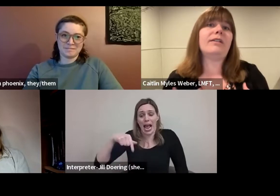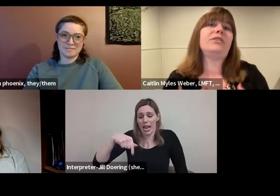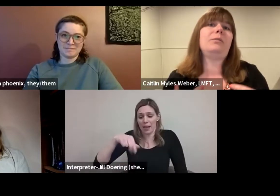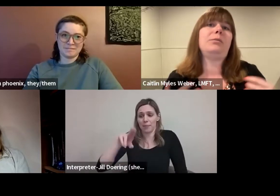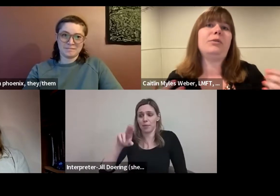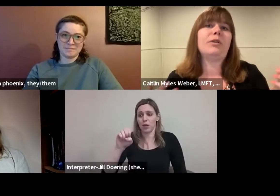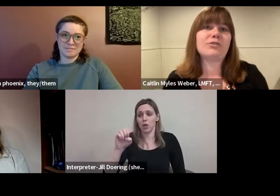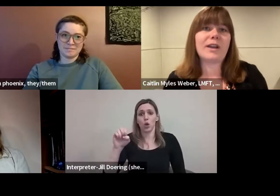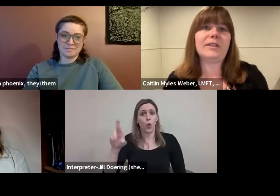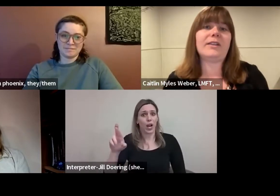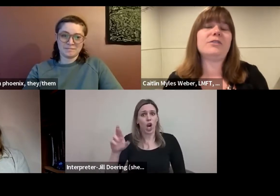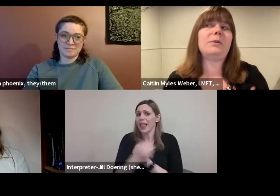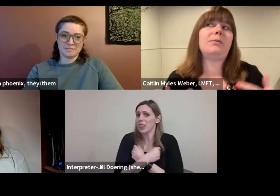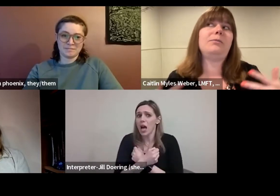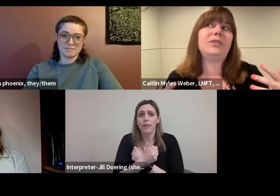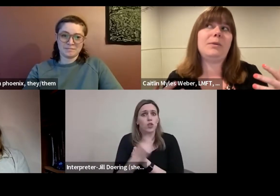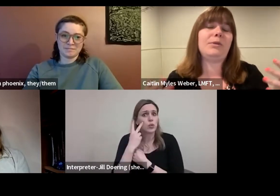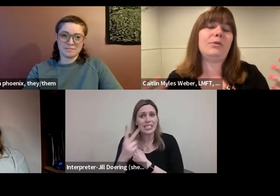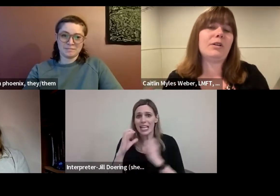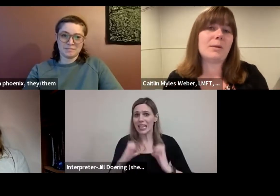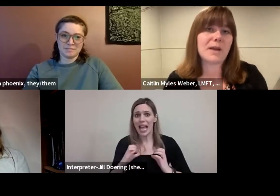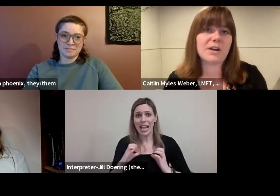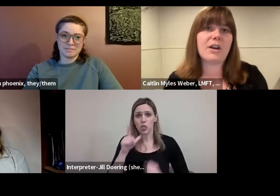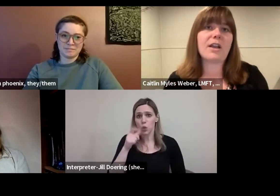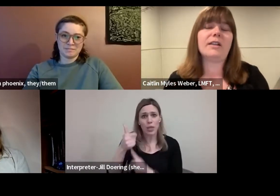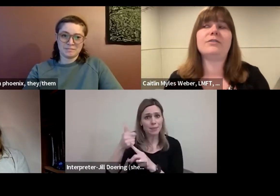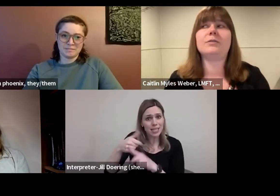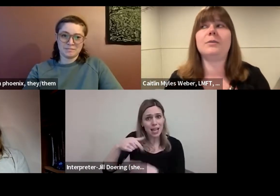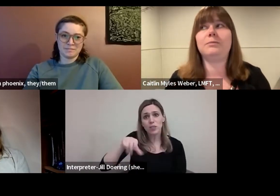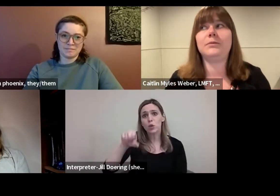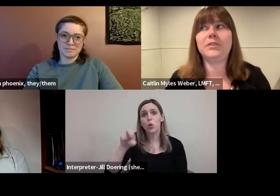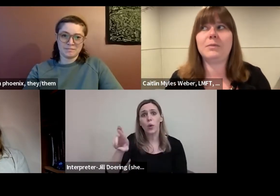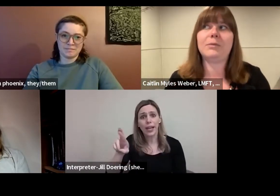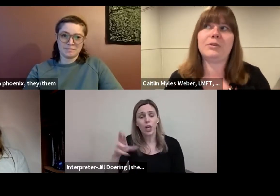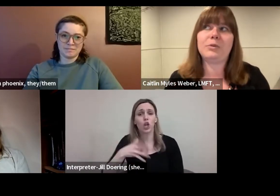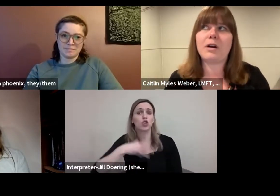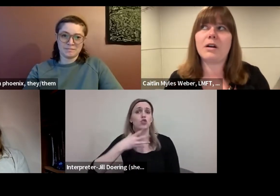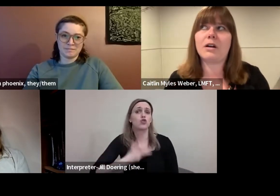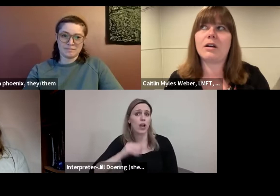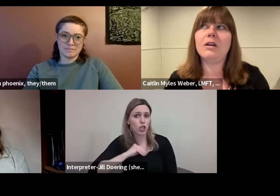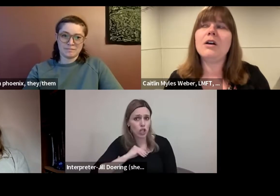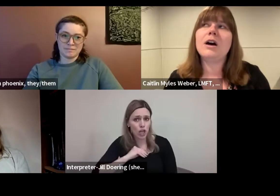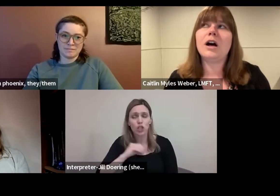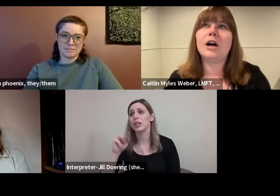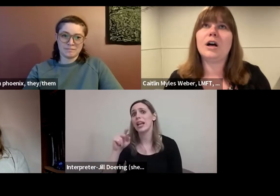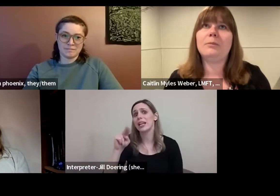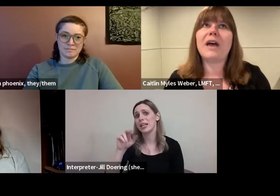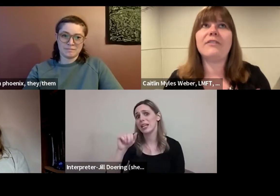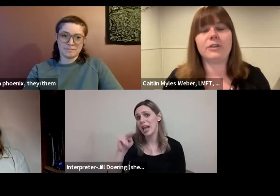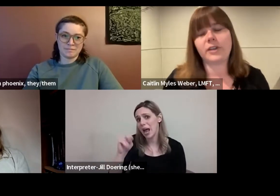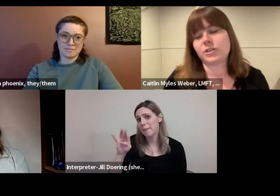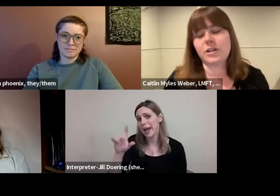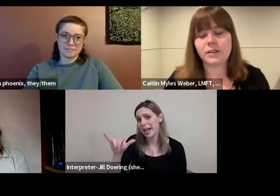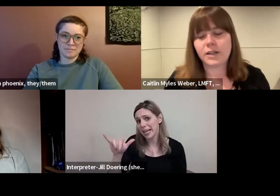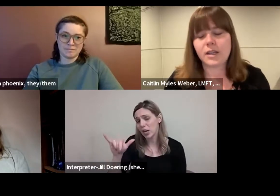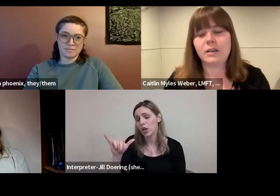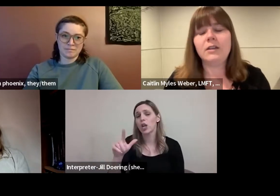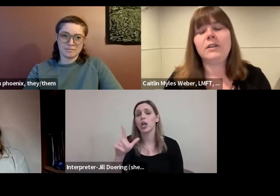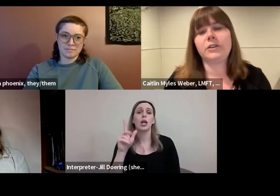I love to see people who are trans. I love to see people who are nonbinary. I love to see people who have intersectionality.